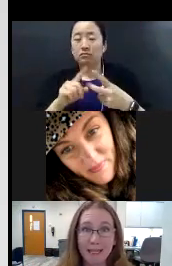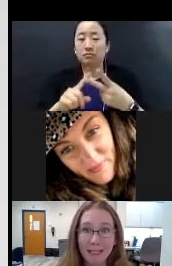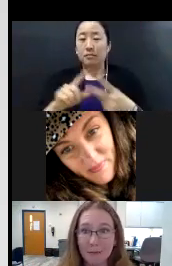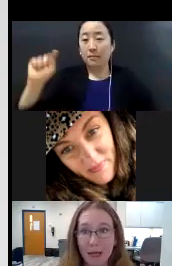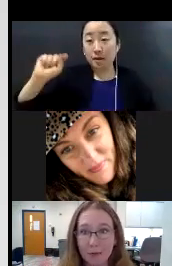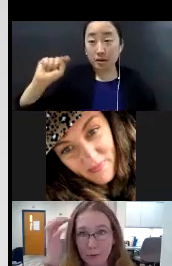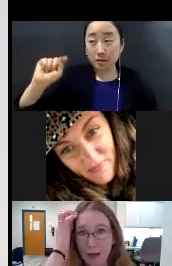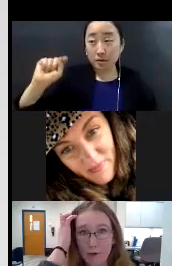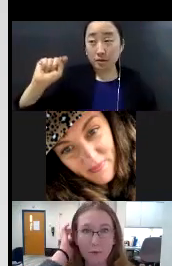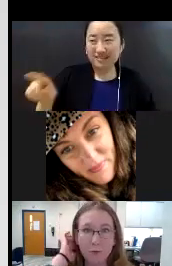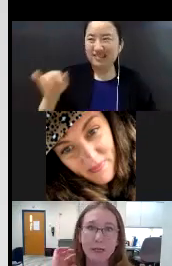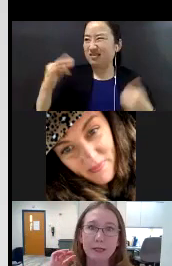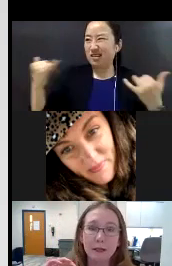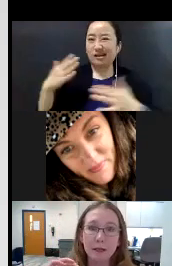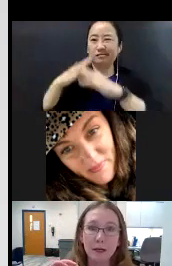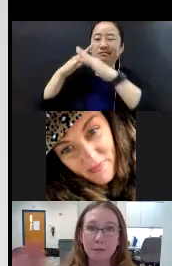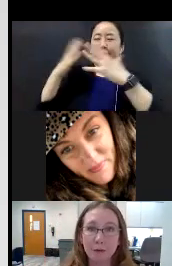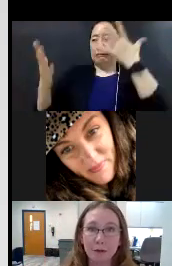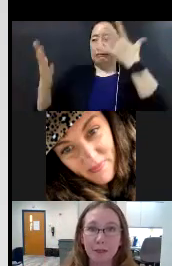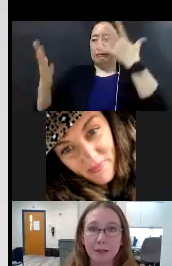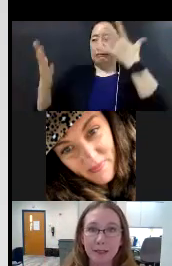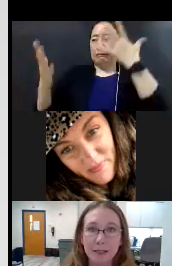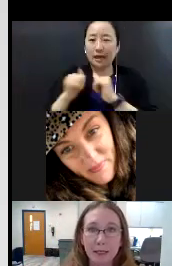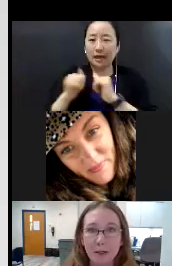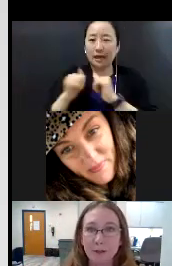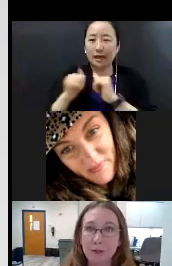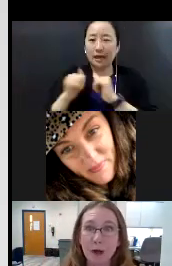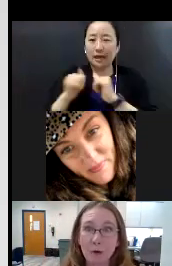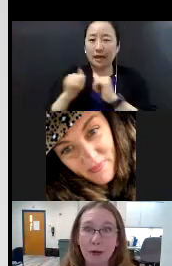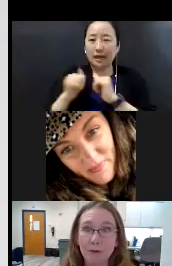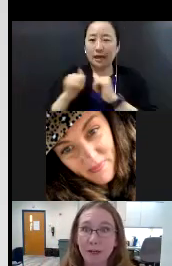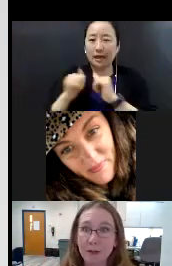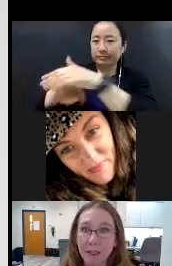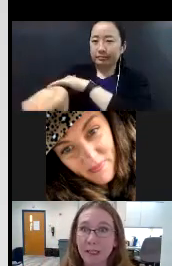IN THE BATHROOM, HOW CAN WE TEMPORARILY TAKE CARE OF THIS WHILE WE ARE WAITING FOR THE FUNDING TO